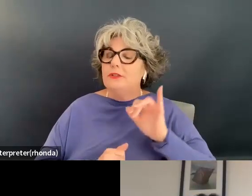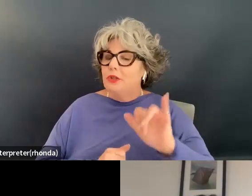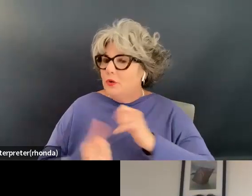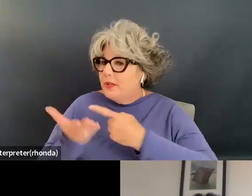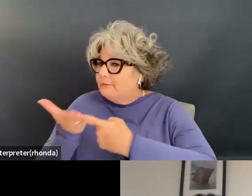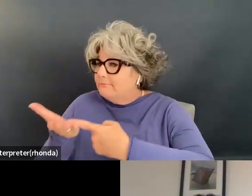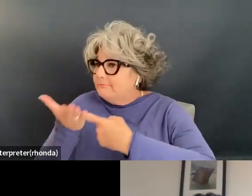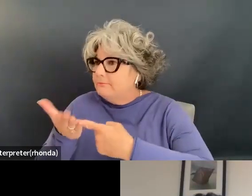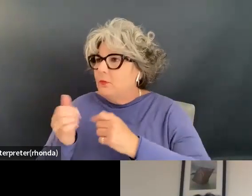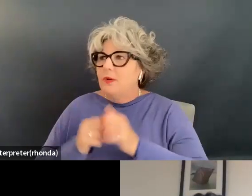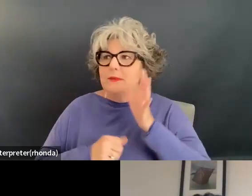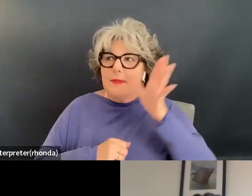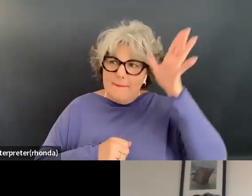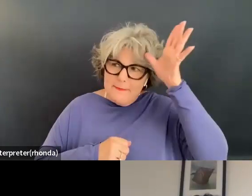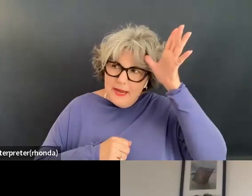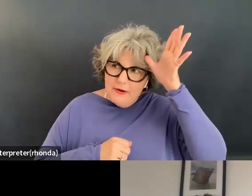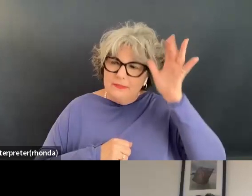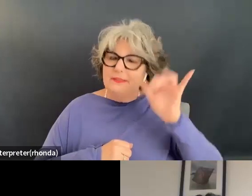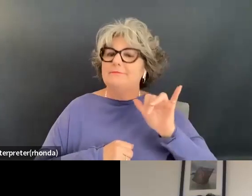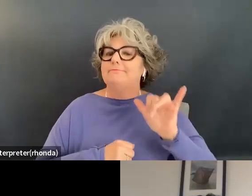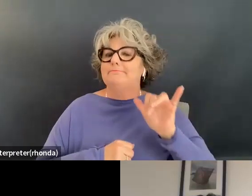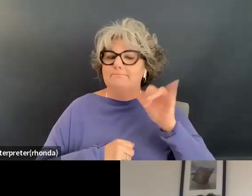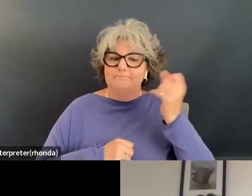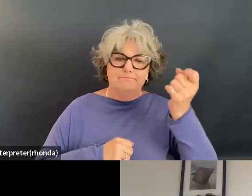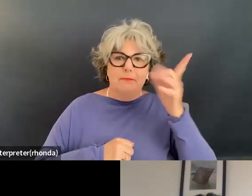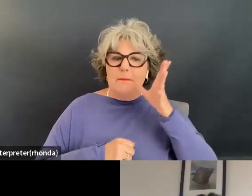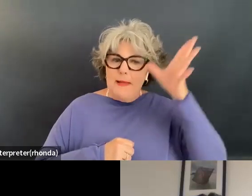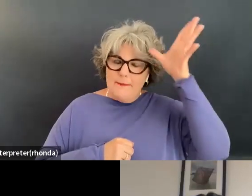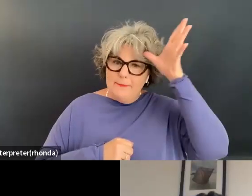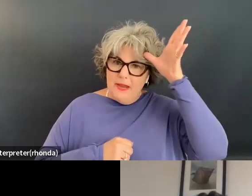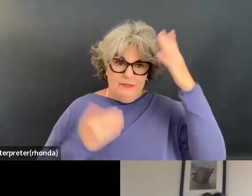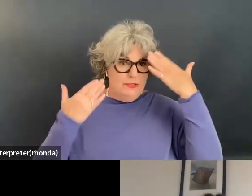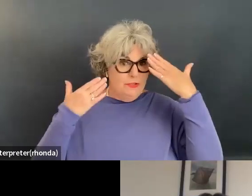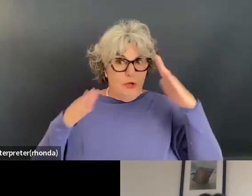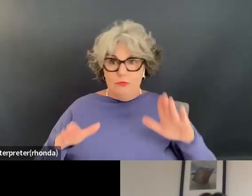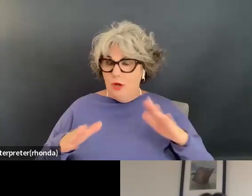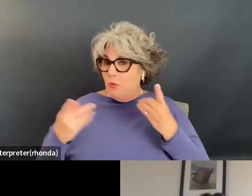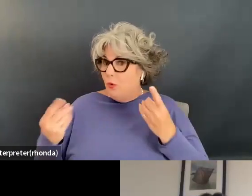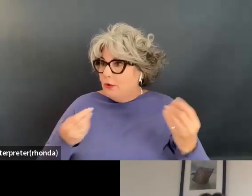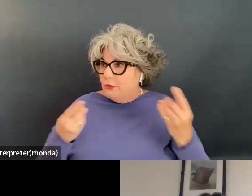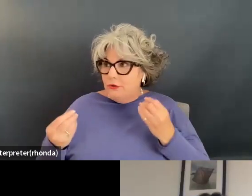through that conversation I realized that they just don't know what they have to do.